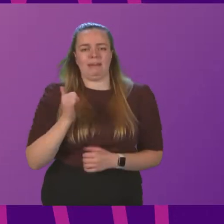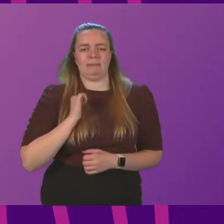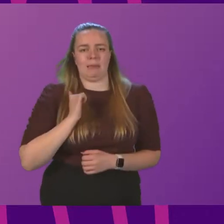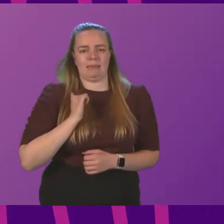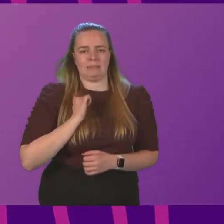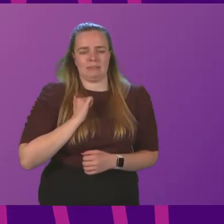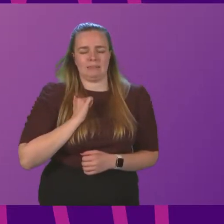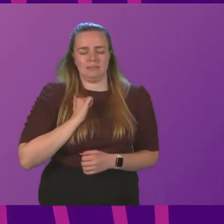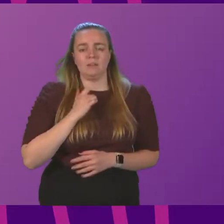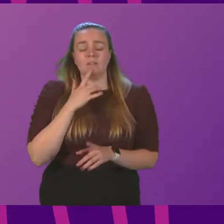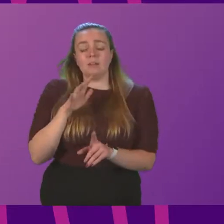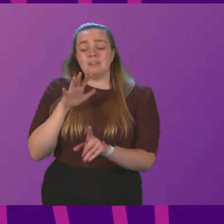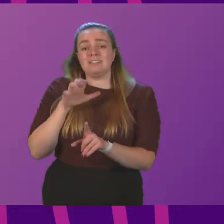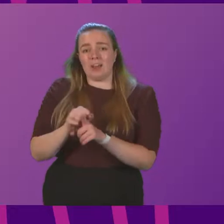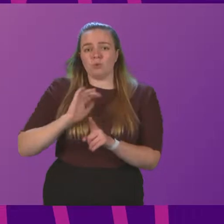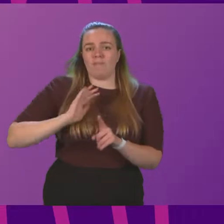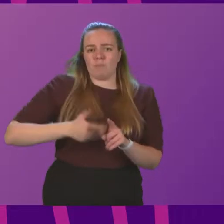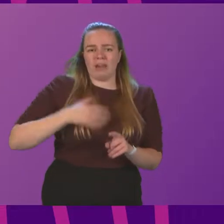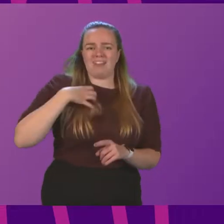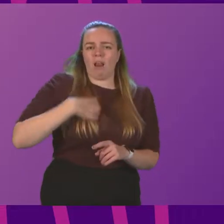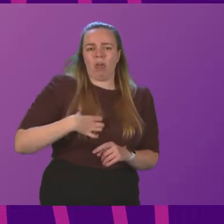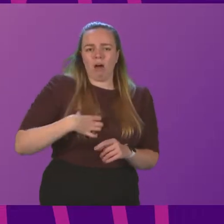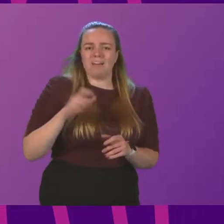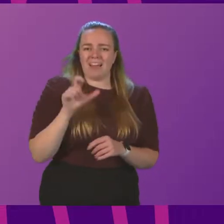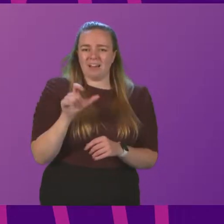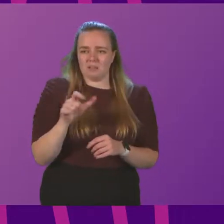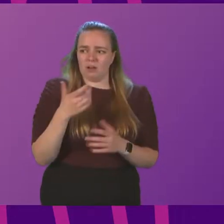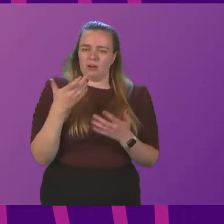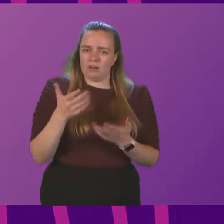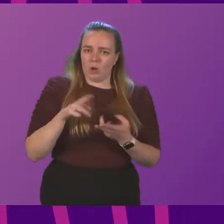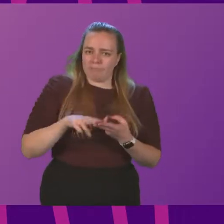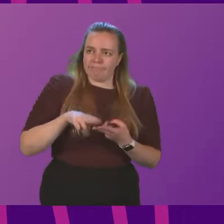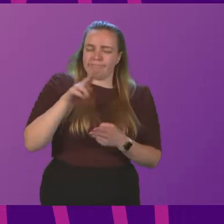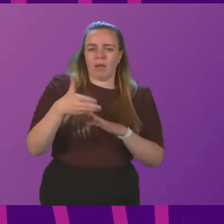While diagnoses of breast and lung cancer have begun to return to pre-pandemic levels,